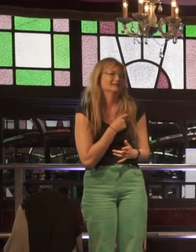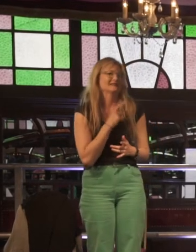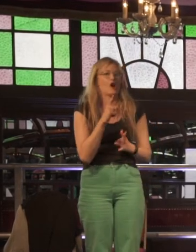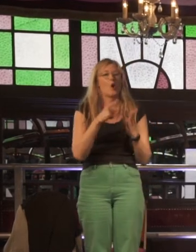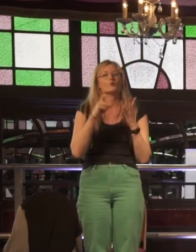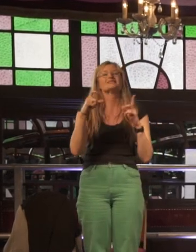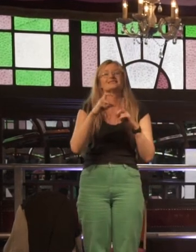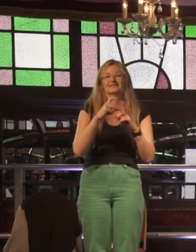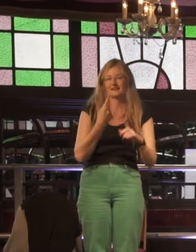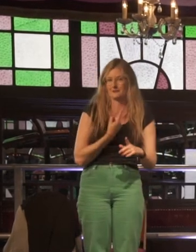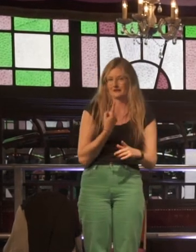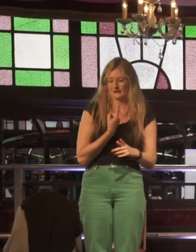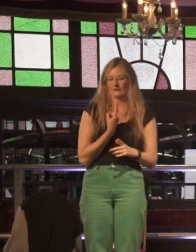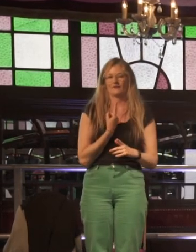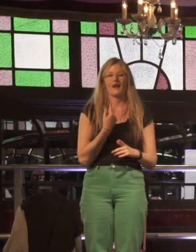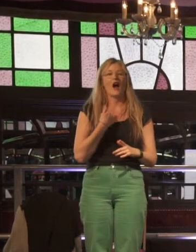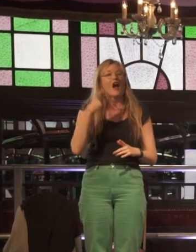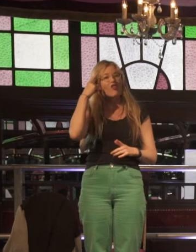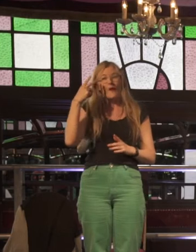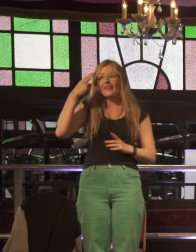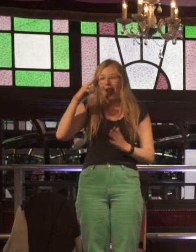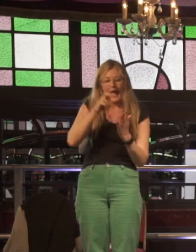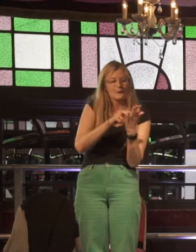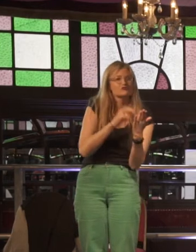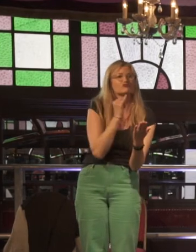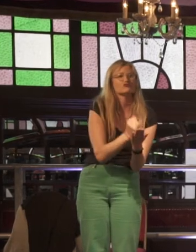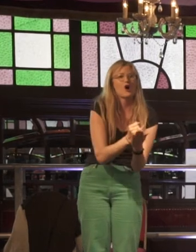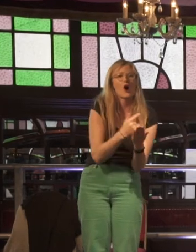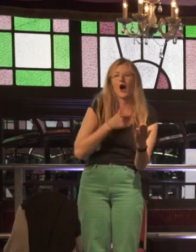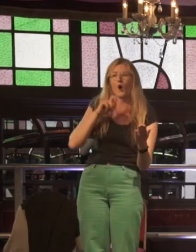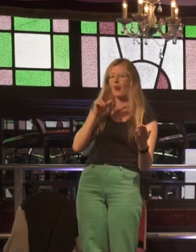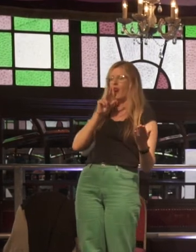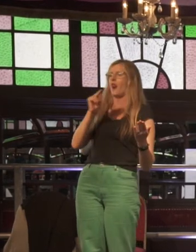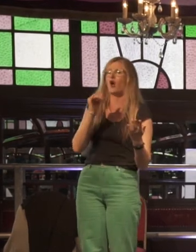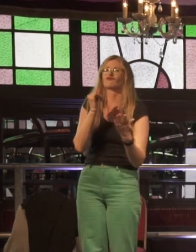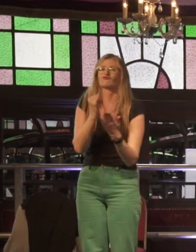I was convinced I got everyone's names wrong. I was going to say everyone's names wrong.